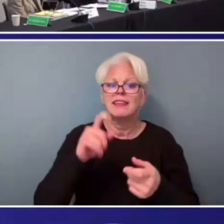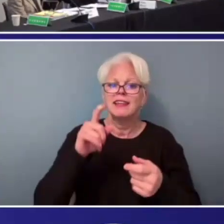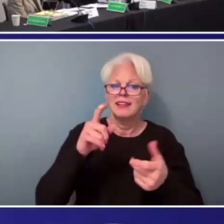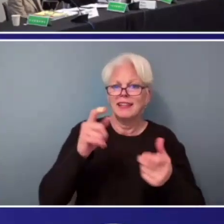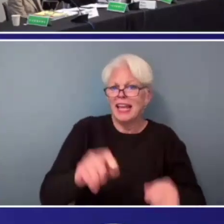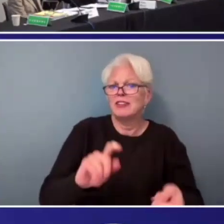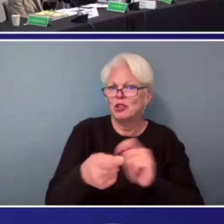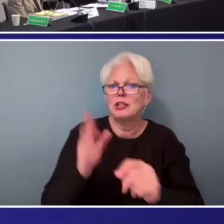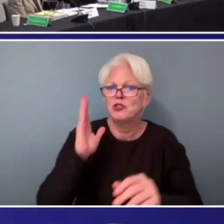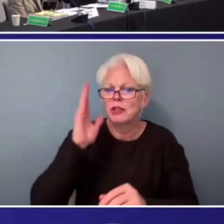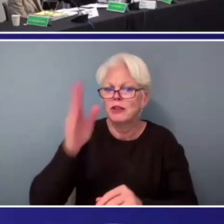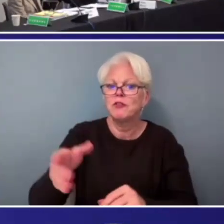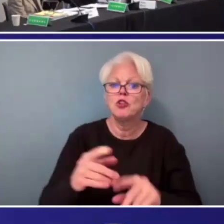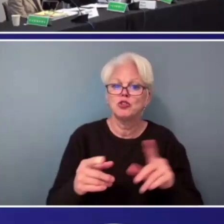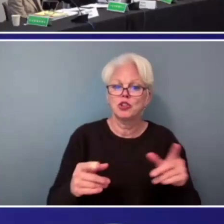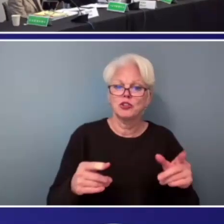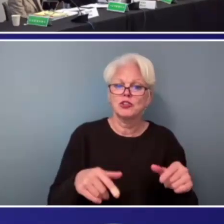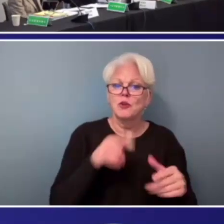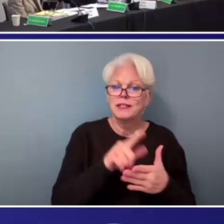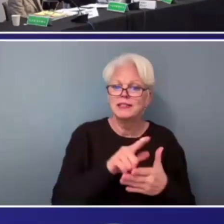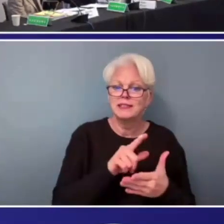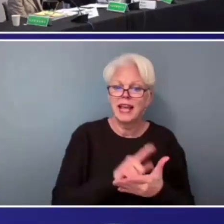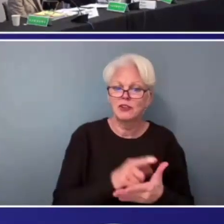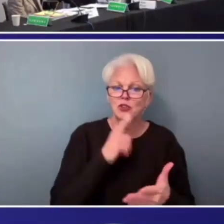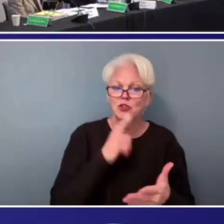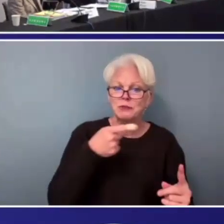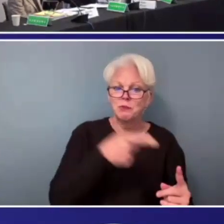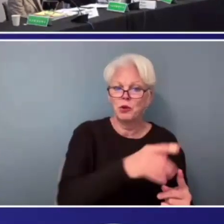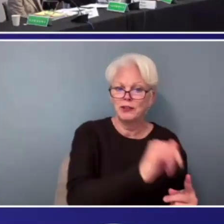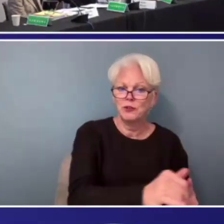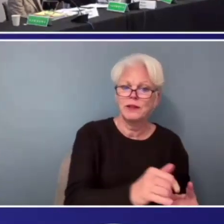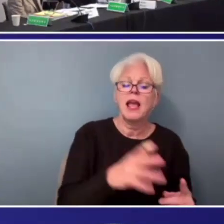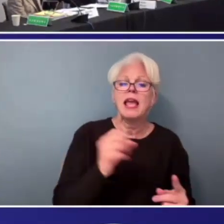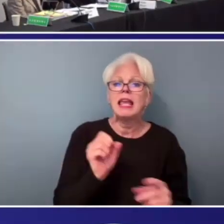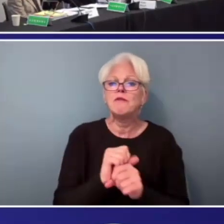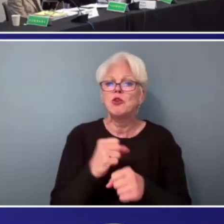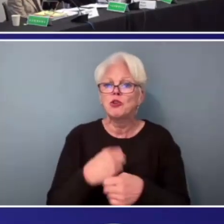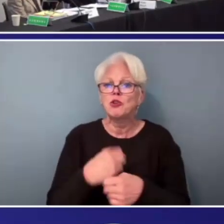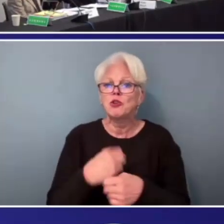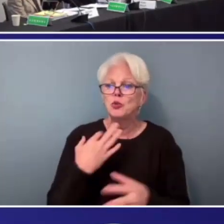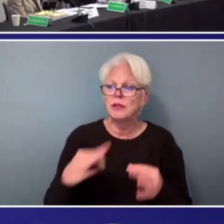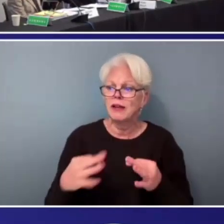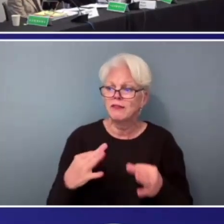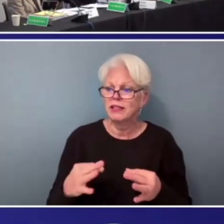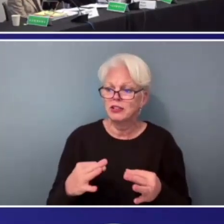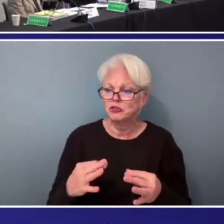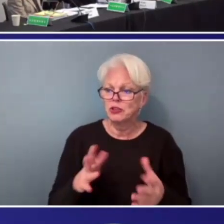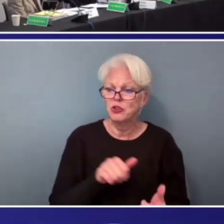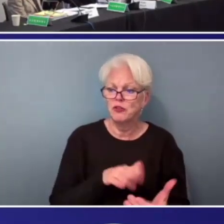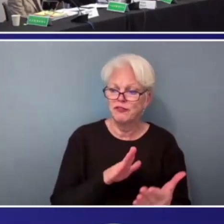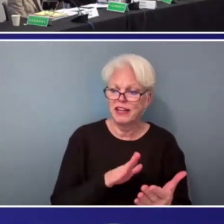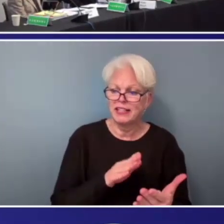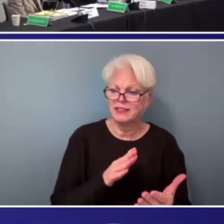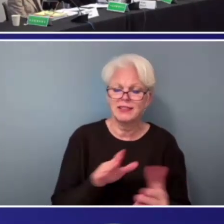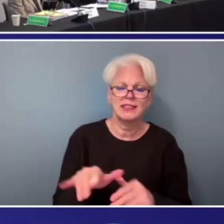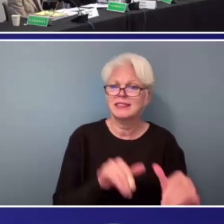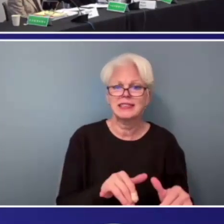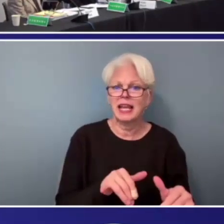different section and you create a new definition, you still face the same fundamental legal problem of what gives you the right to change this definition in